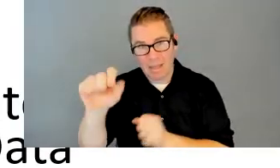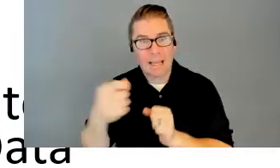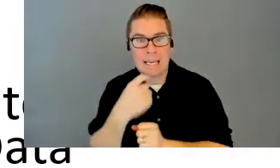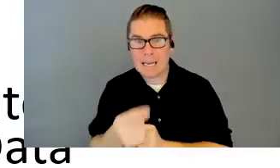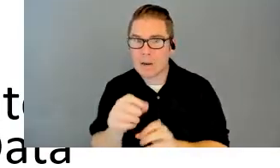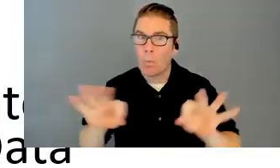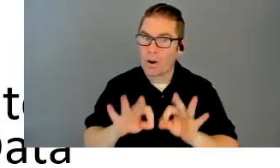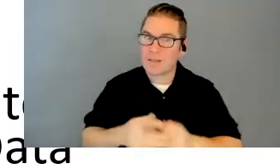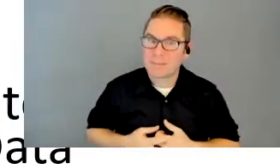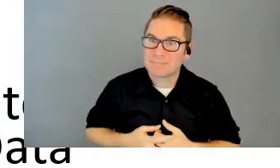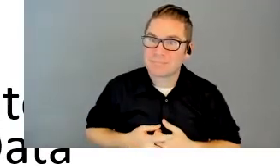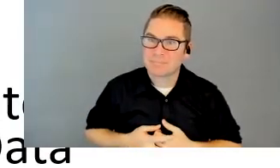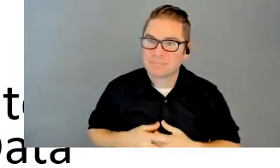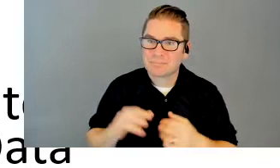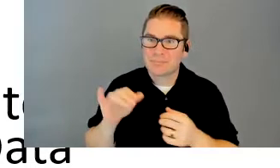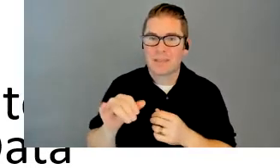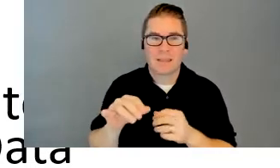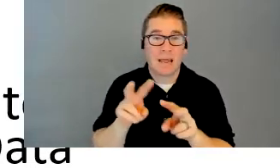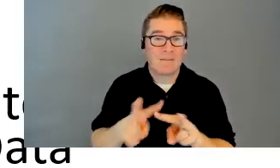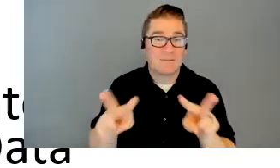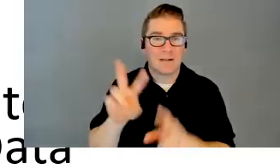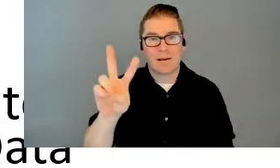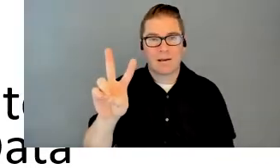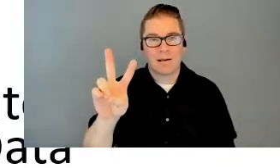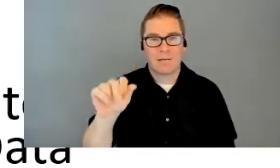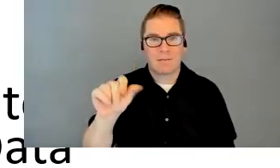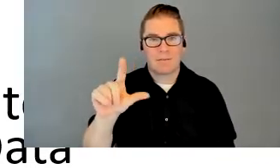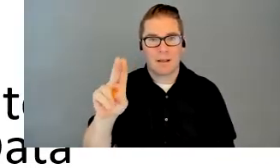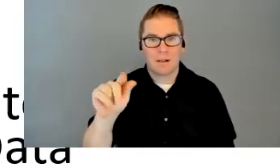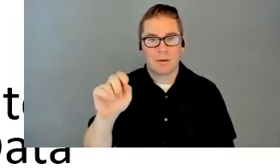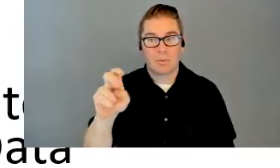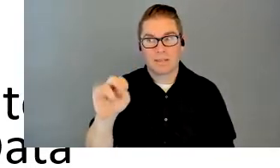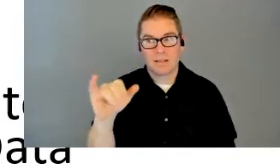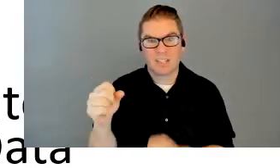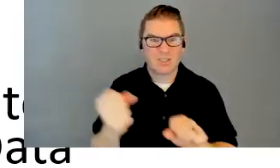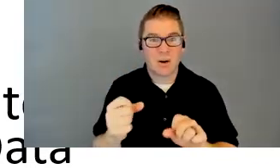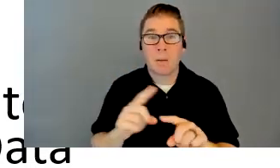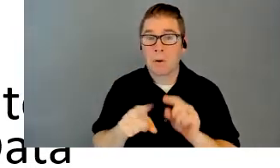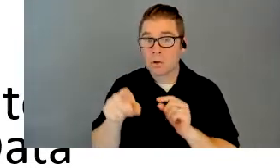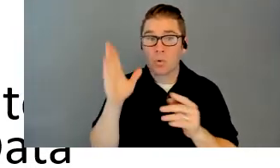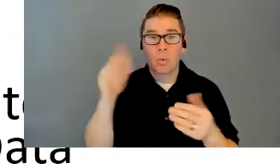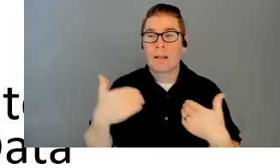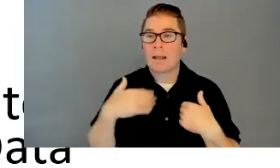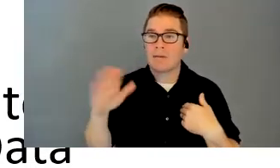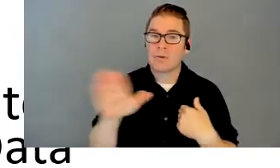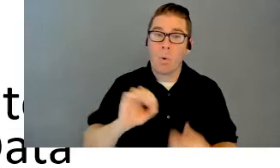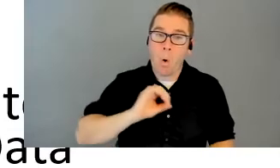valuations are very strong. It is a perk that you will get your own dashboard that will live with you forever.